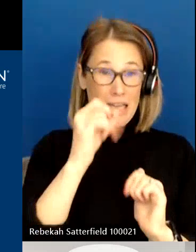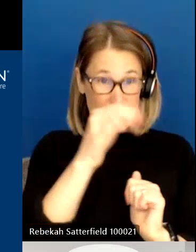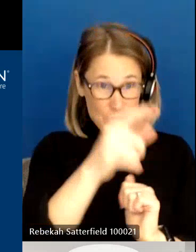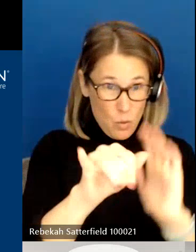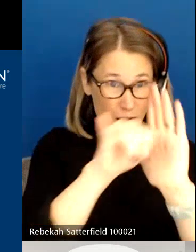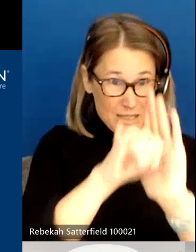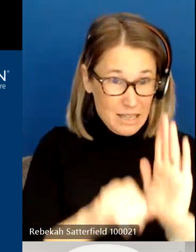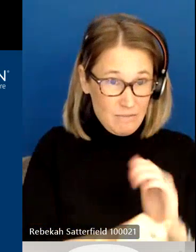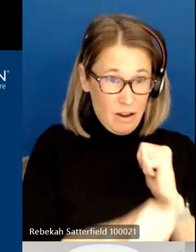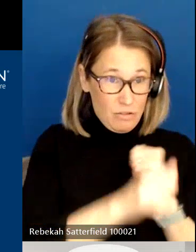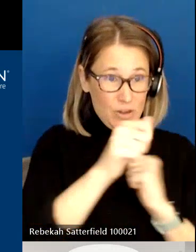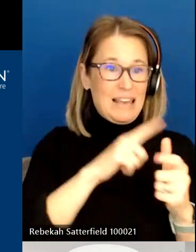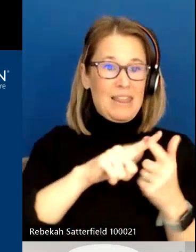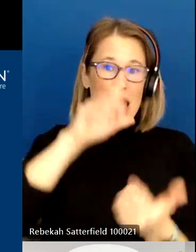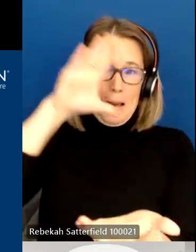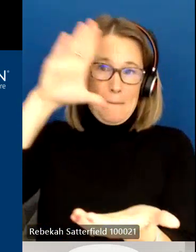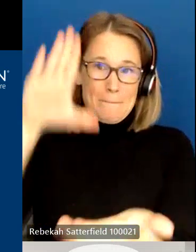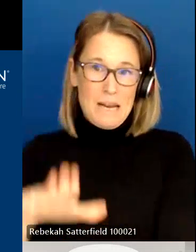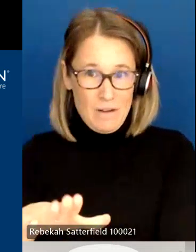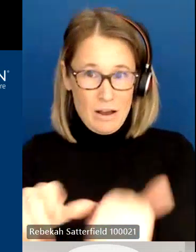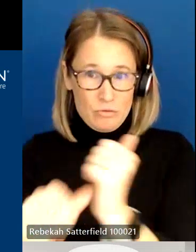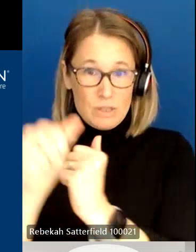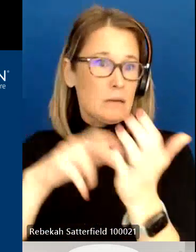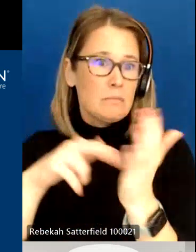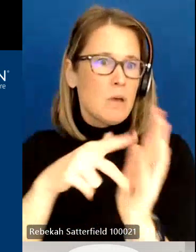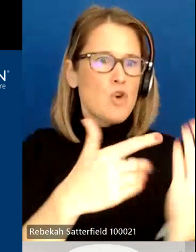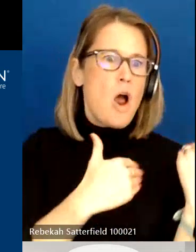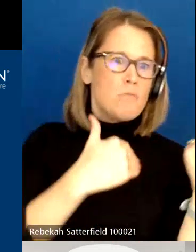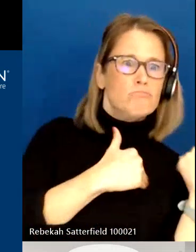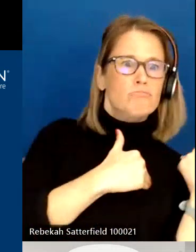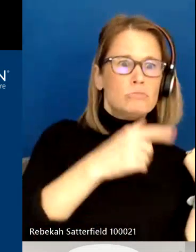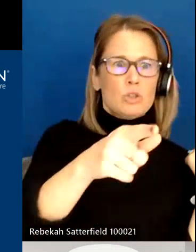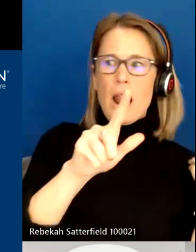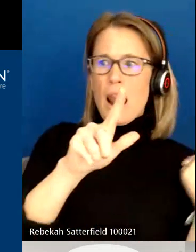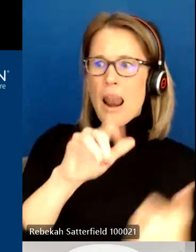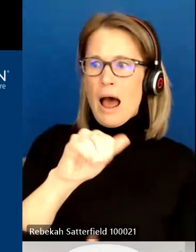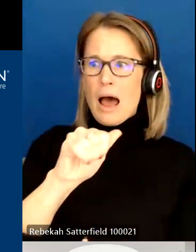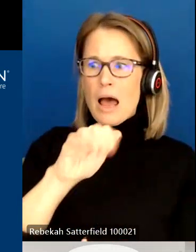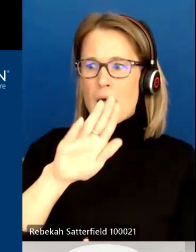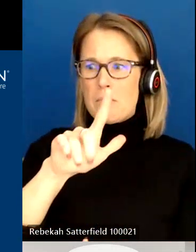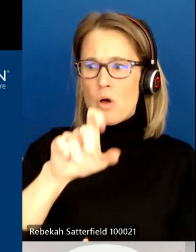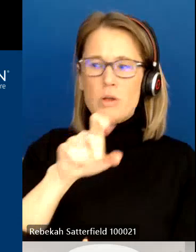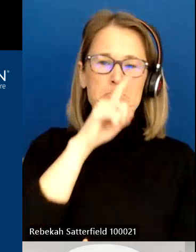them you're admitting to liability in the eyes of uh the federal government you know it's a it's a